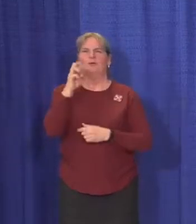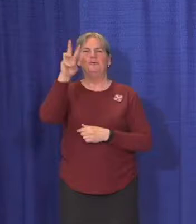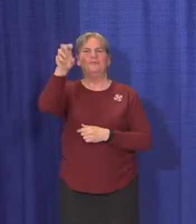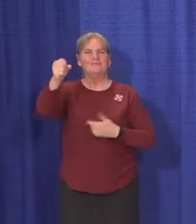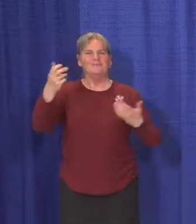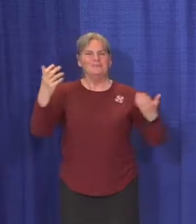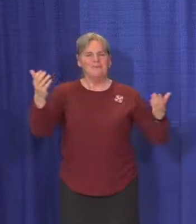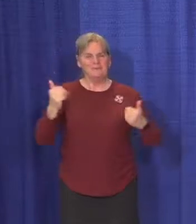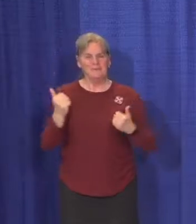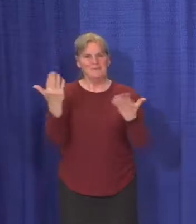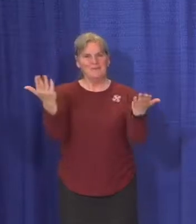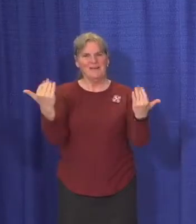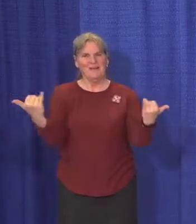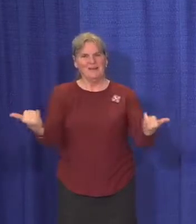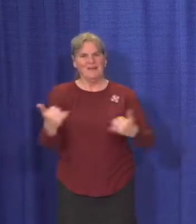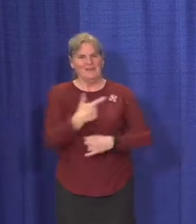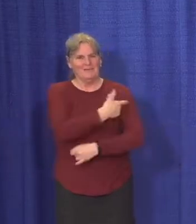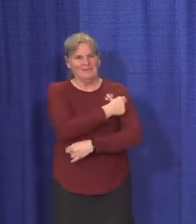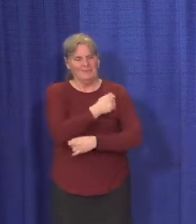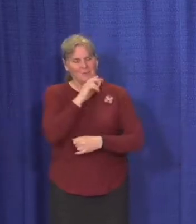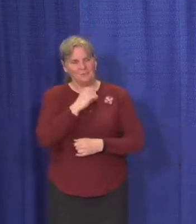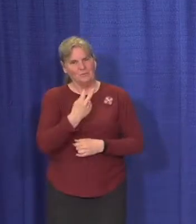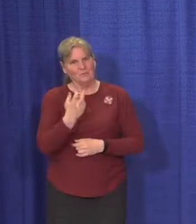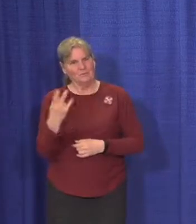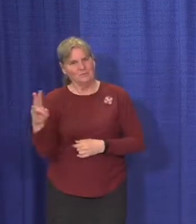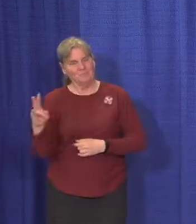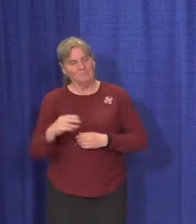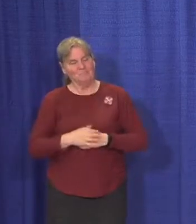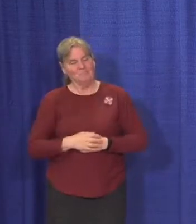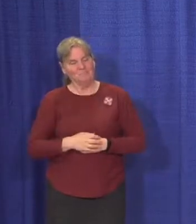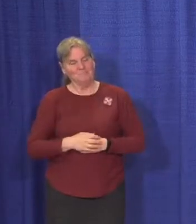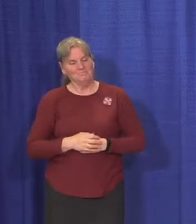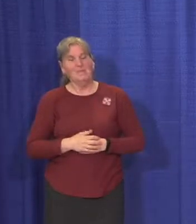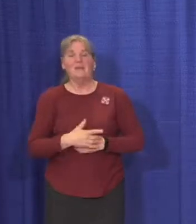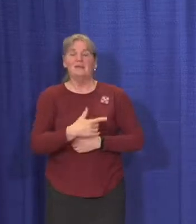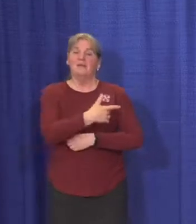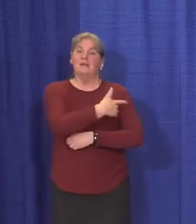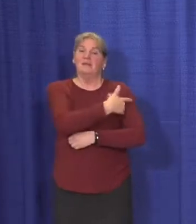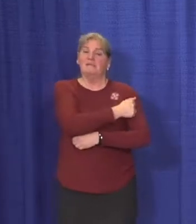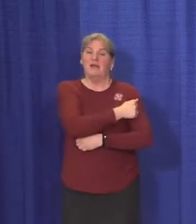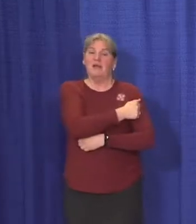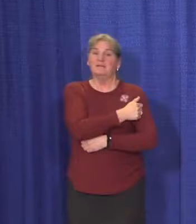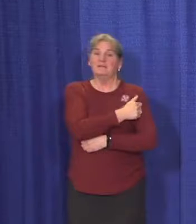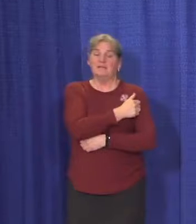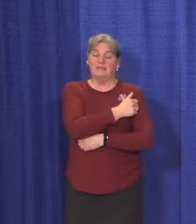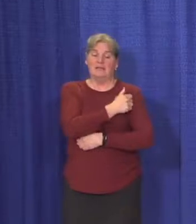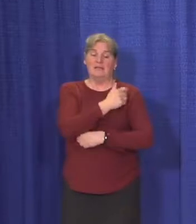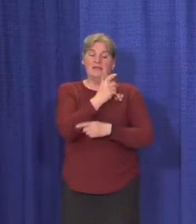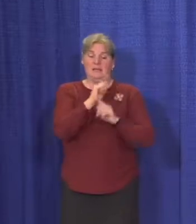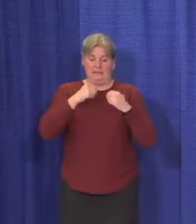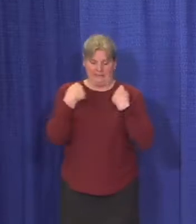in celebrating this good news. Our immunization planning team